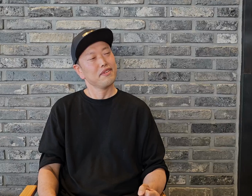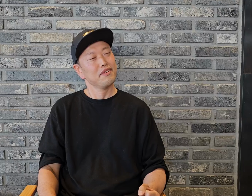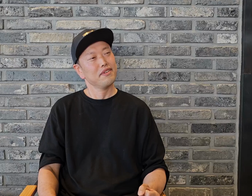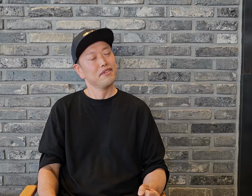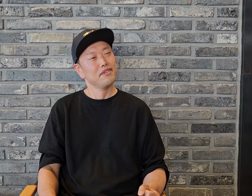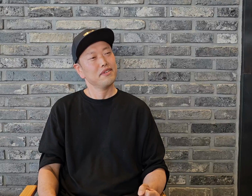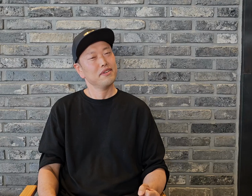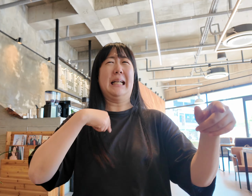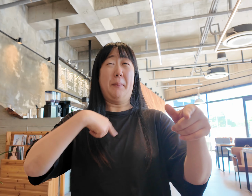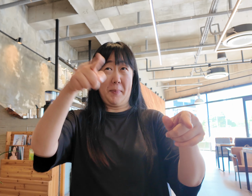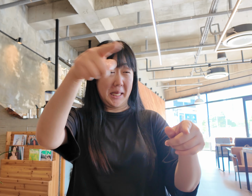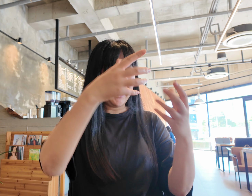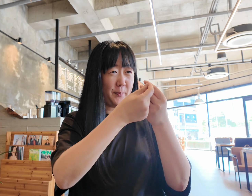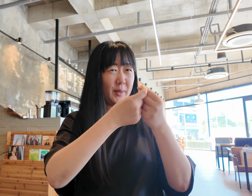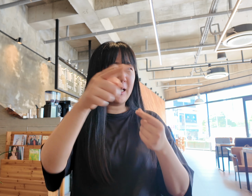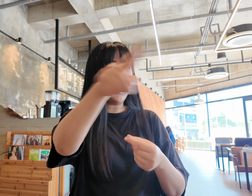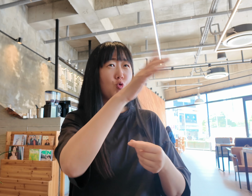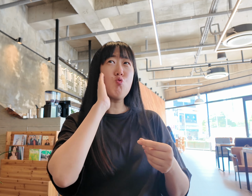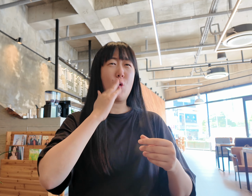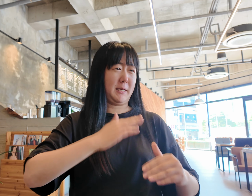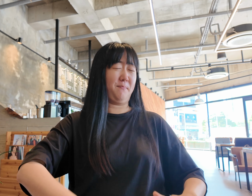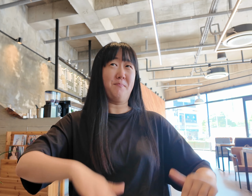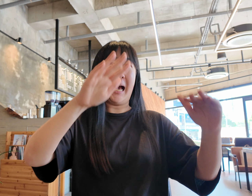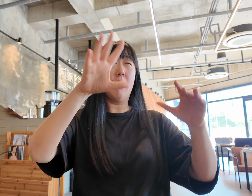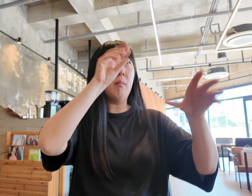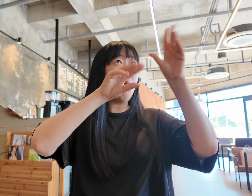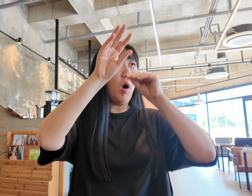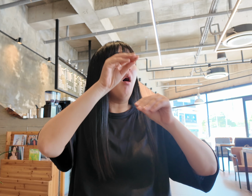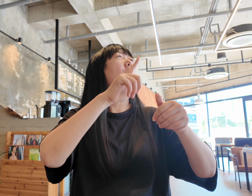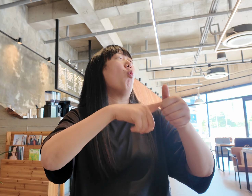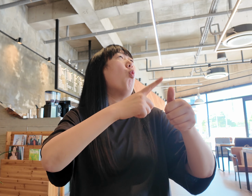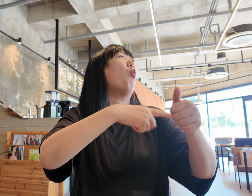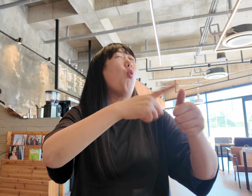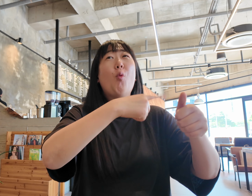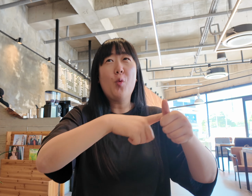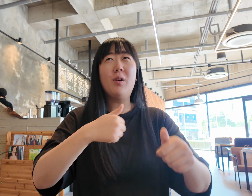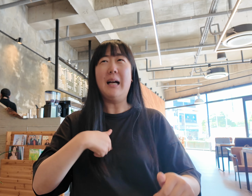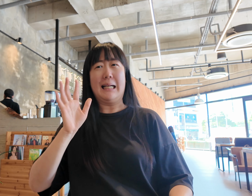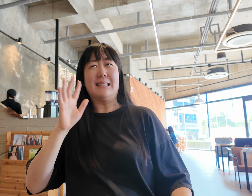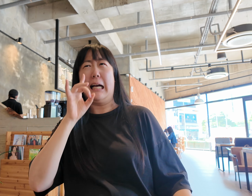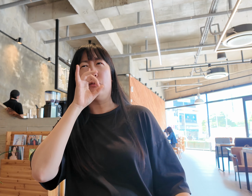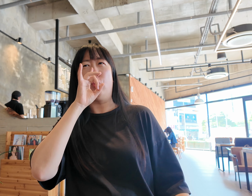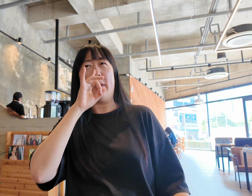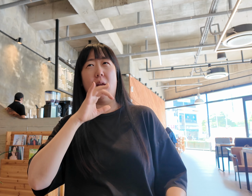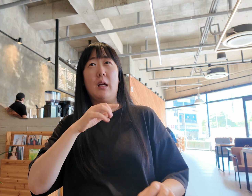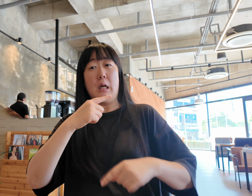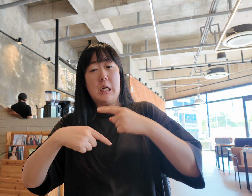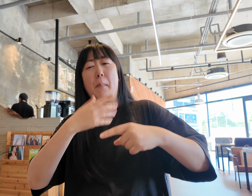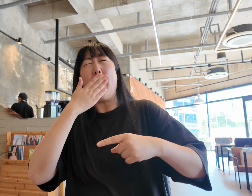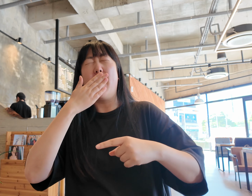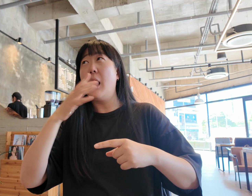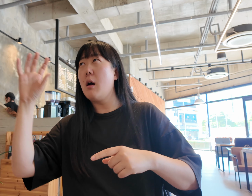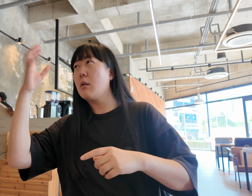Oh, my eyes are watering. You naturally learned it by seeing it as you grew up deaf. But I'm not good at it. I can communicate in sign language,